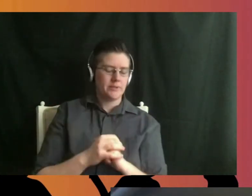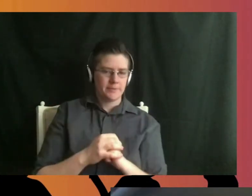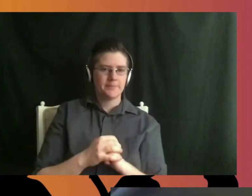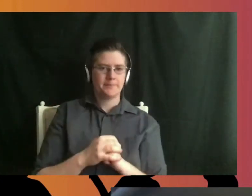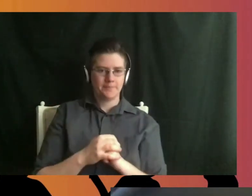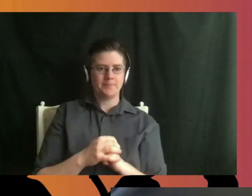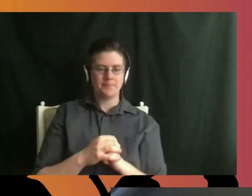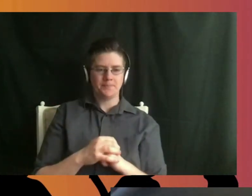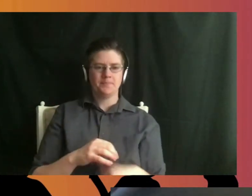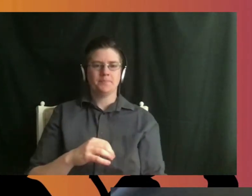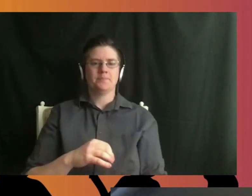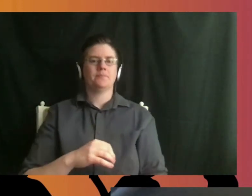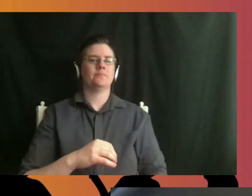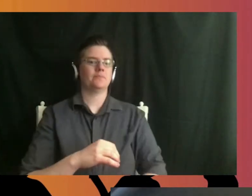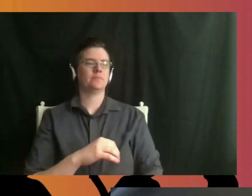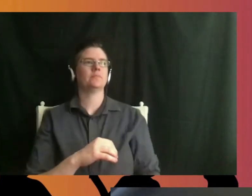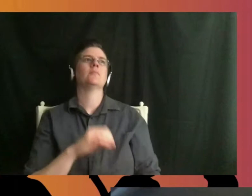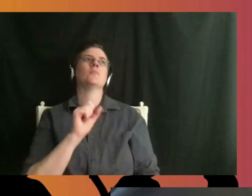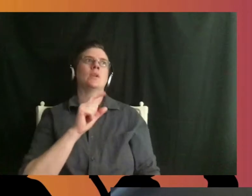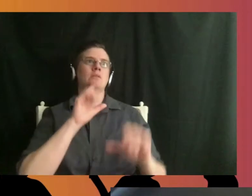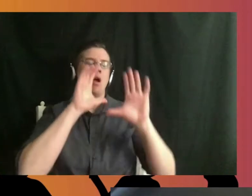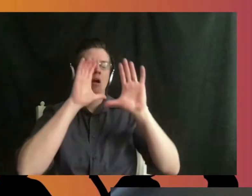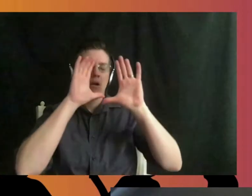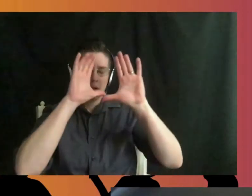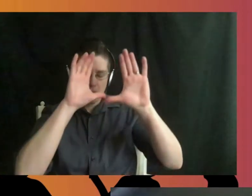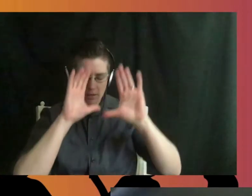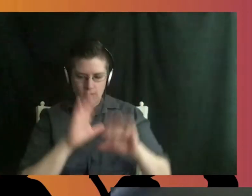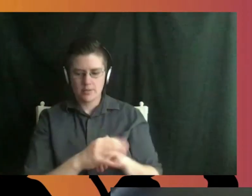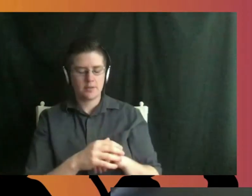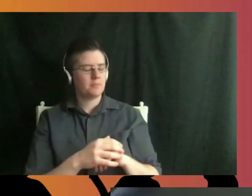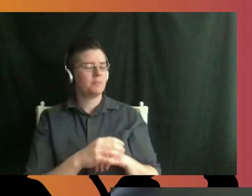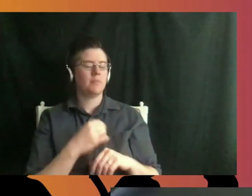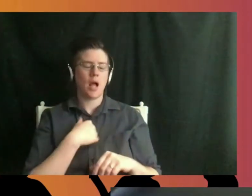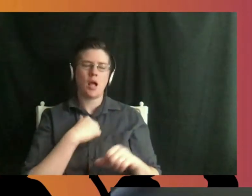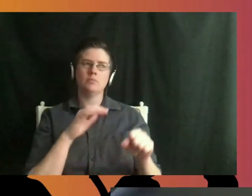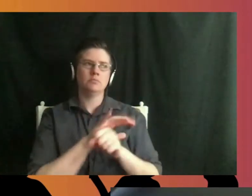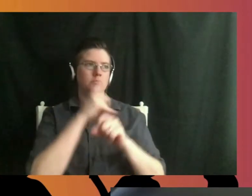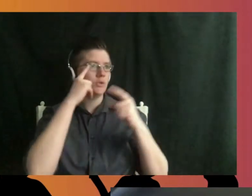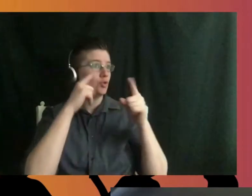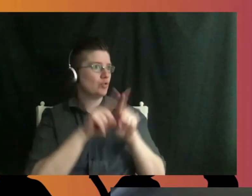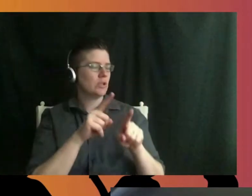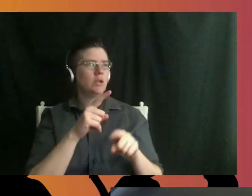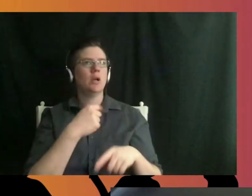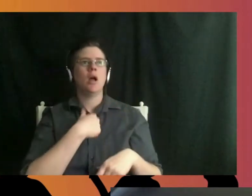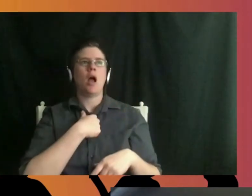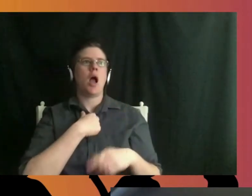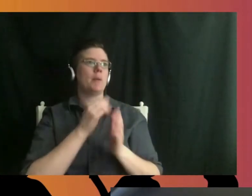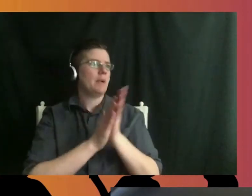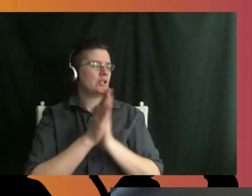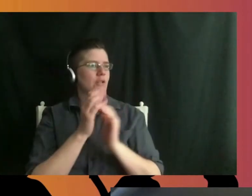yes that's awesome i completely agree because i know i'm passionate about activism for many things